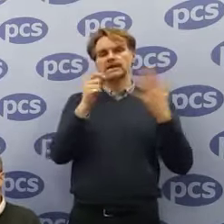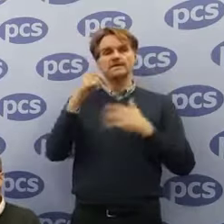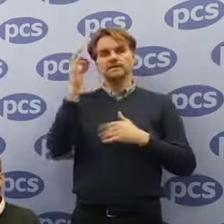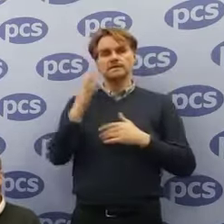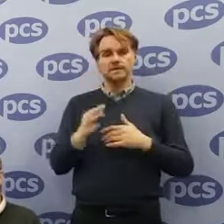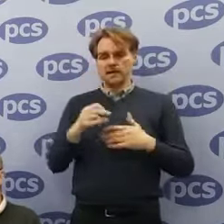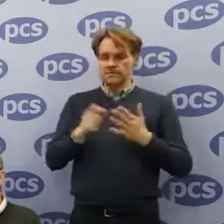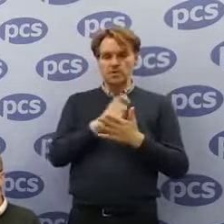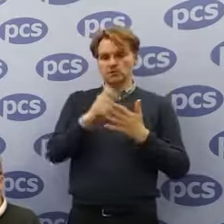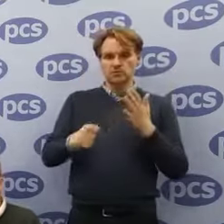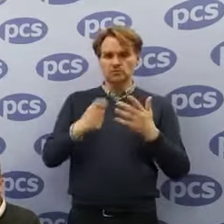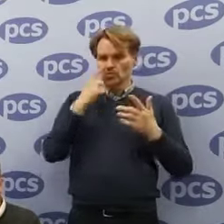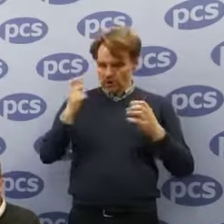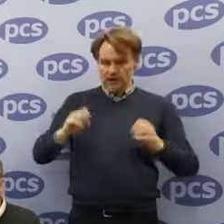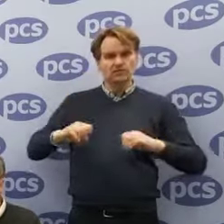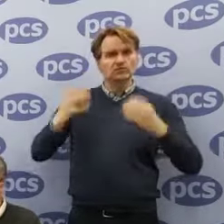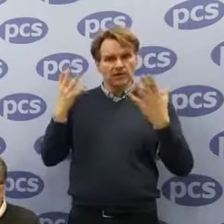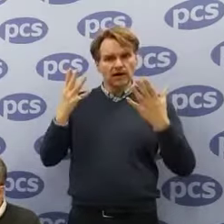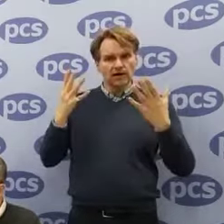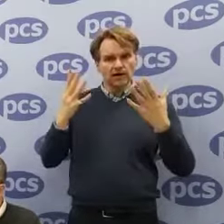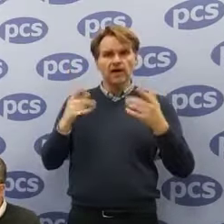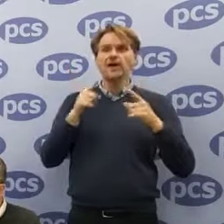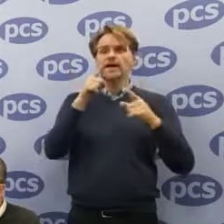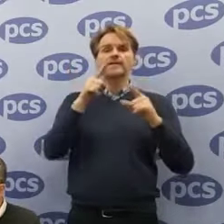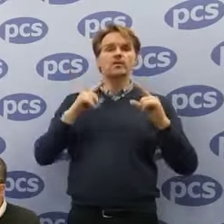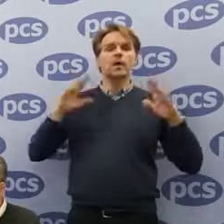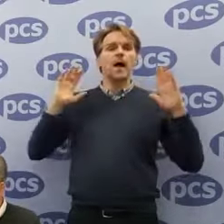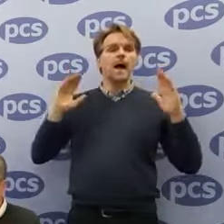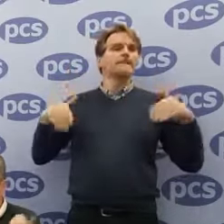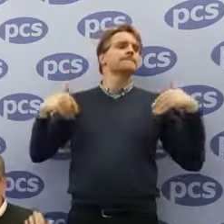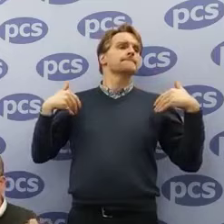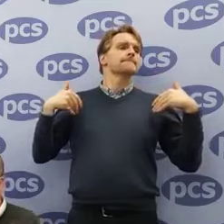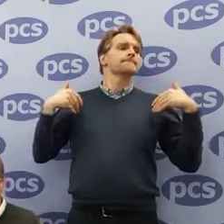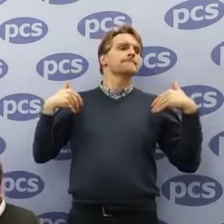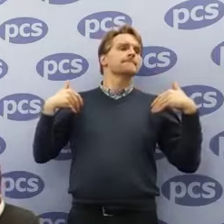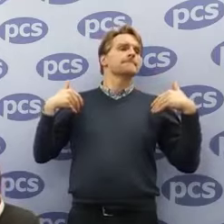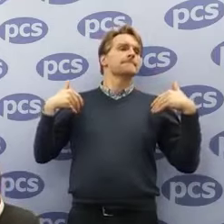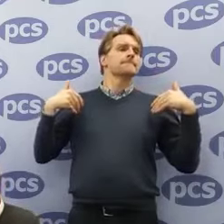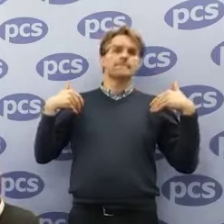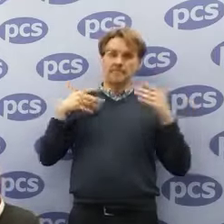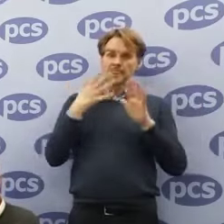actually people not voting - that abstention - is in reality a no vote and I